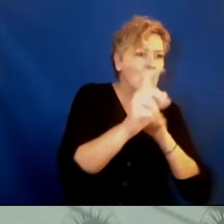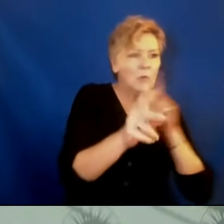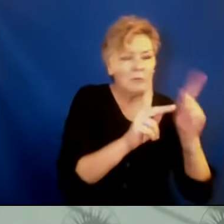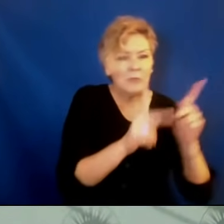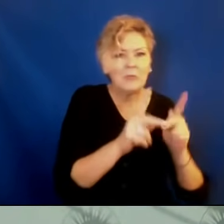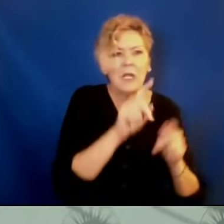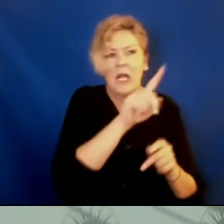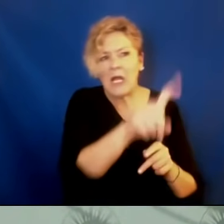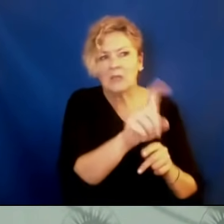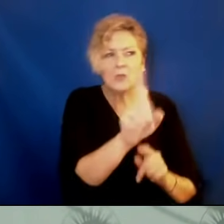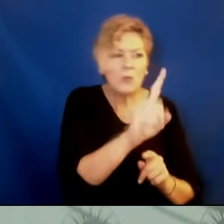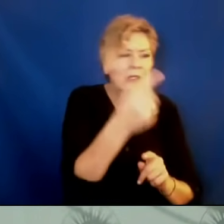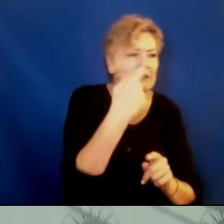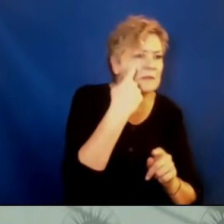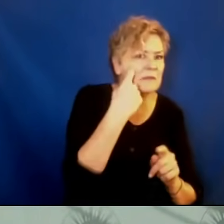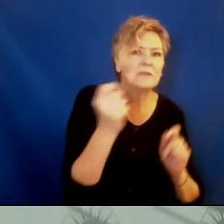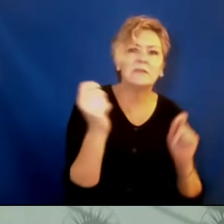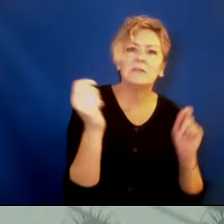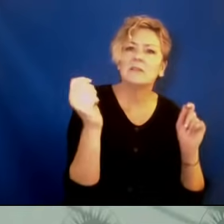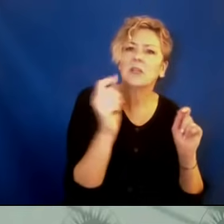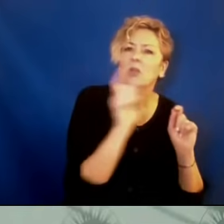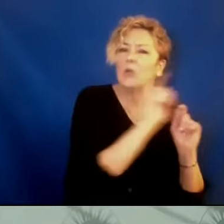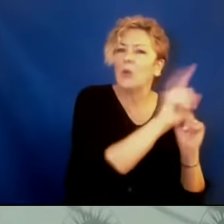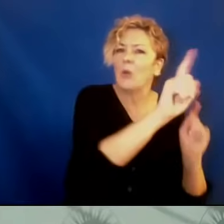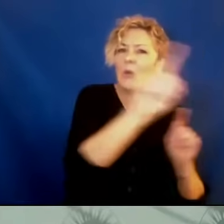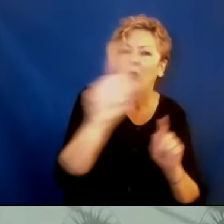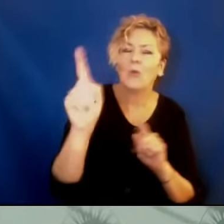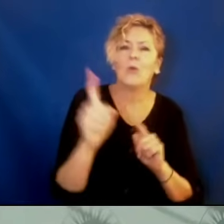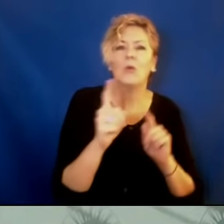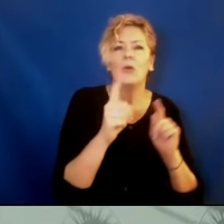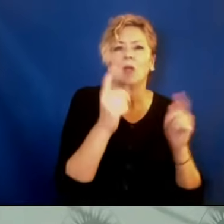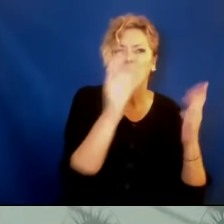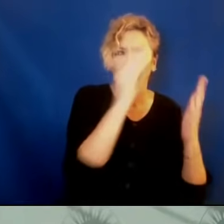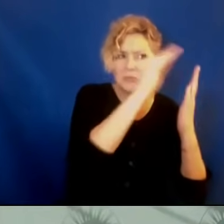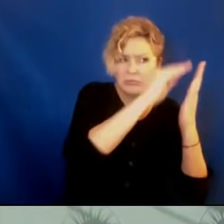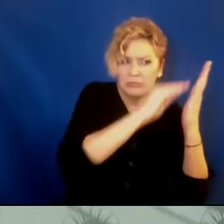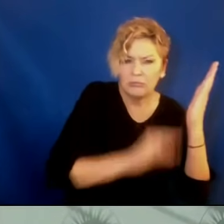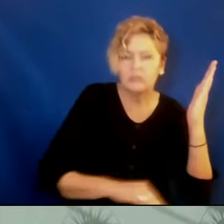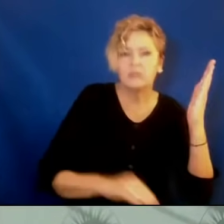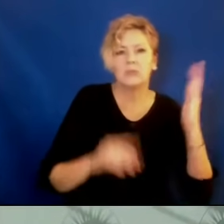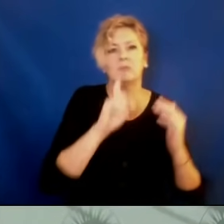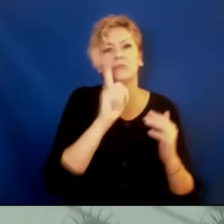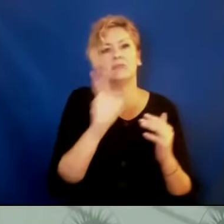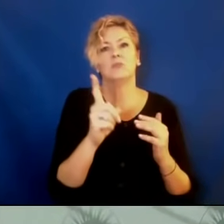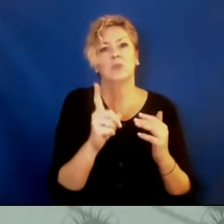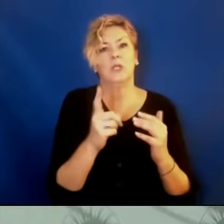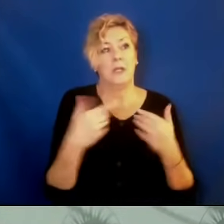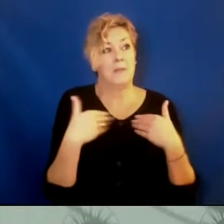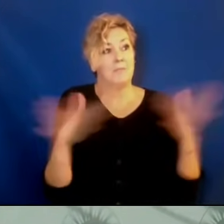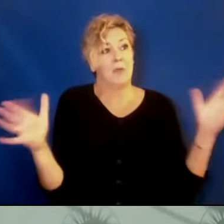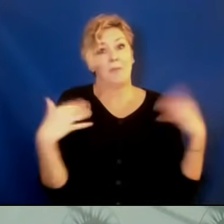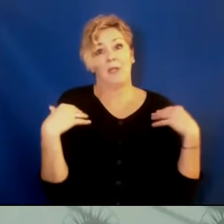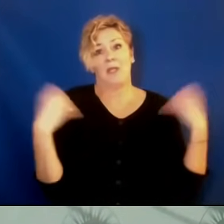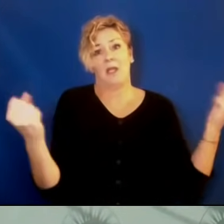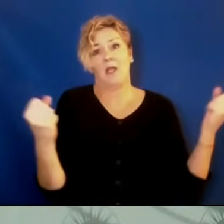I think that this reflects is the extraordinary efforts made to build our capacity in British Columbia,